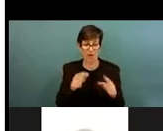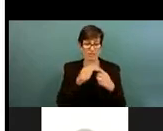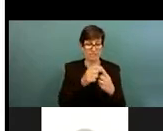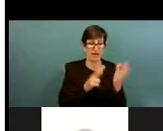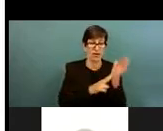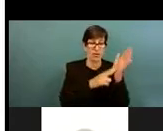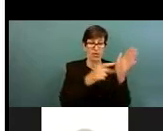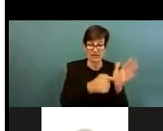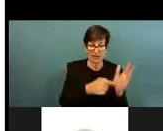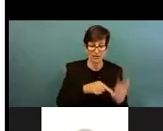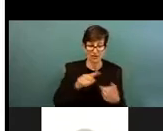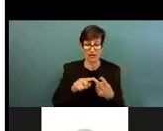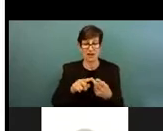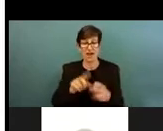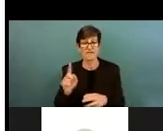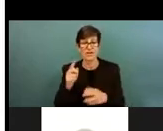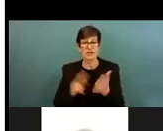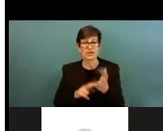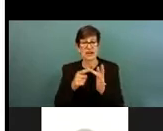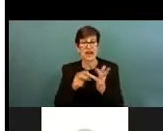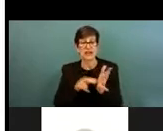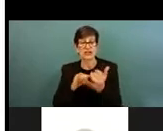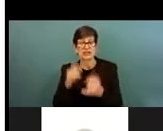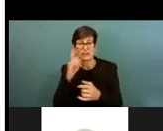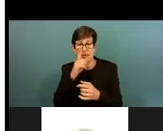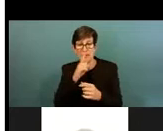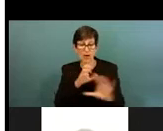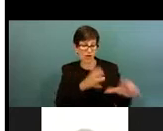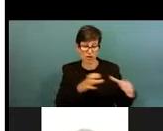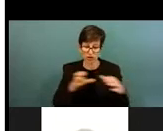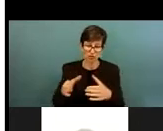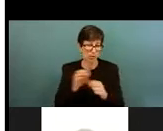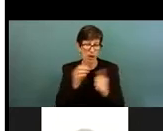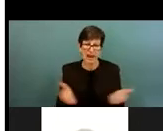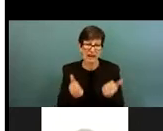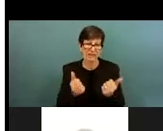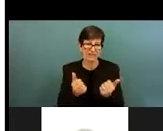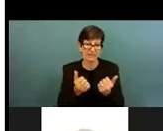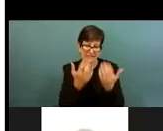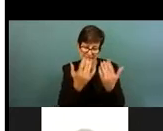Nations People. So this is an area where we want to keep working and keep improving our